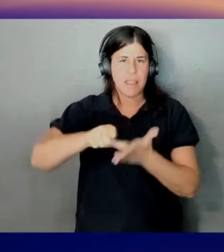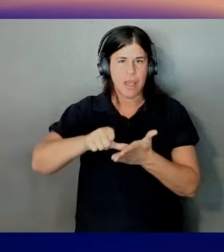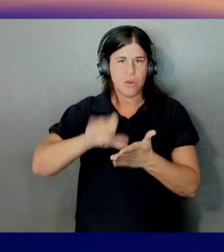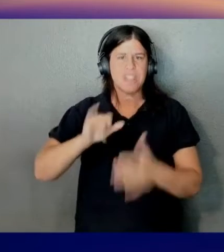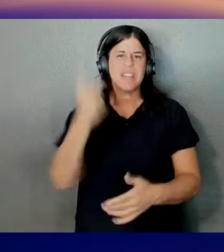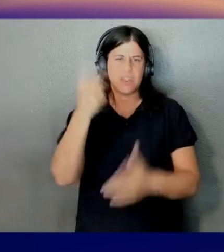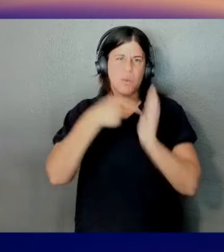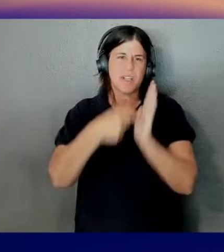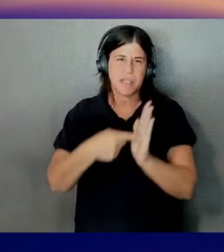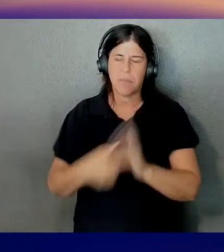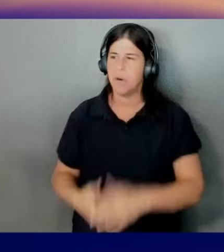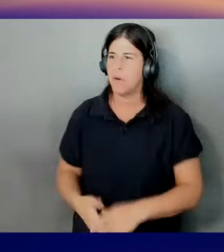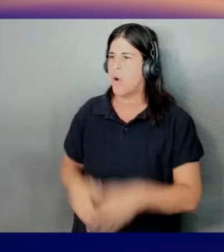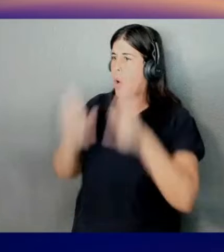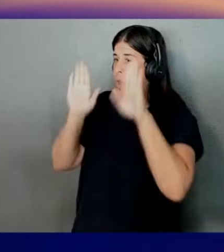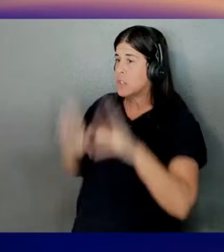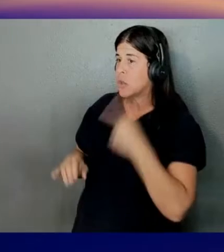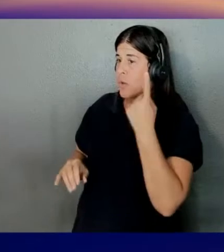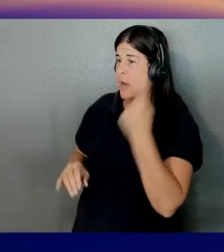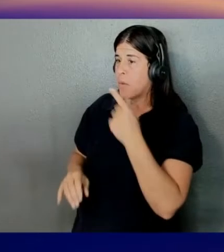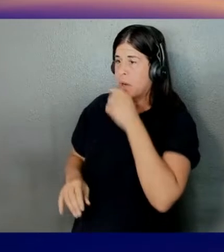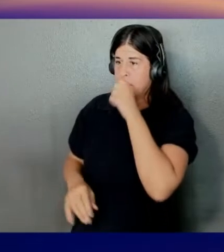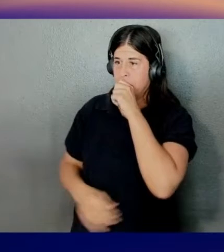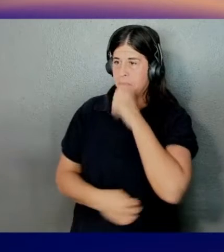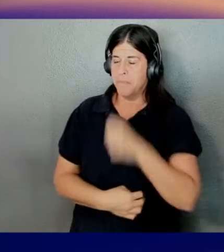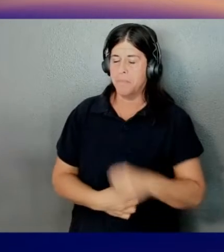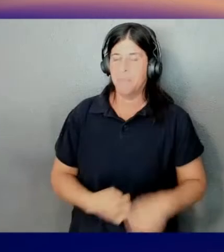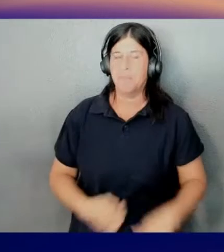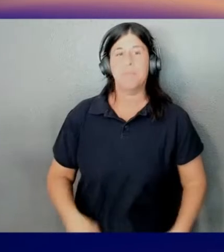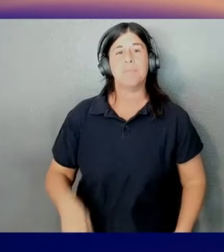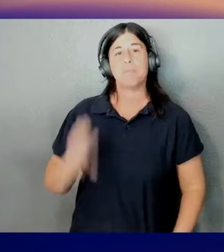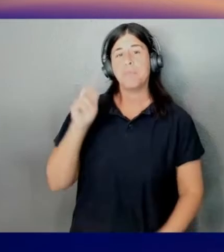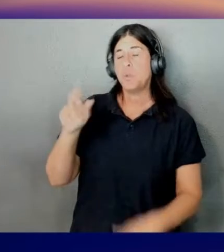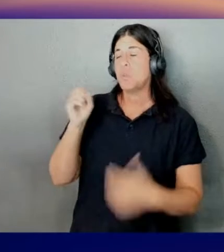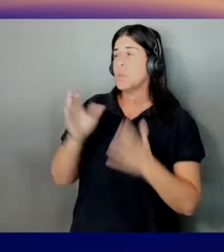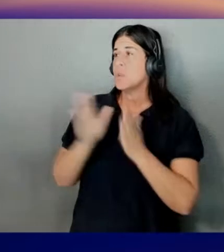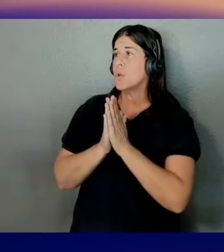That's a great one. Yeah. All right, so. Pivoting to SageMaker canvas then,